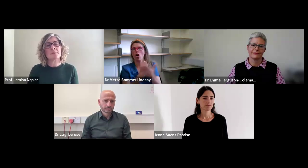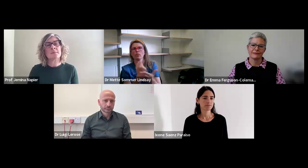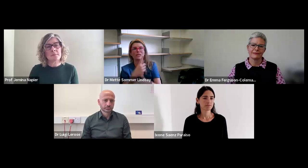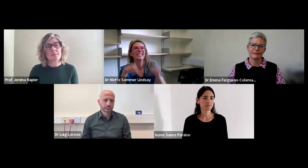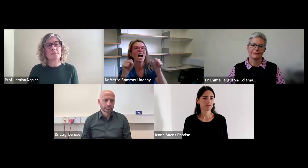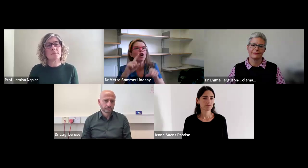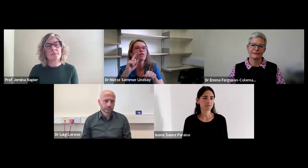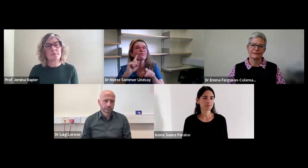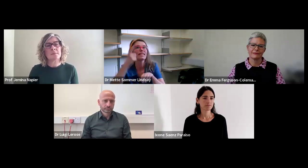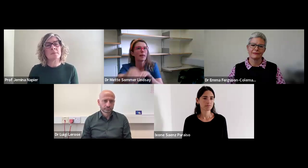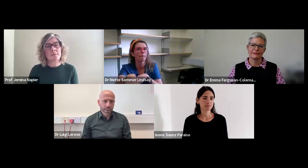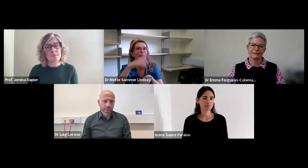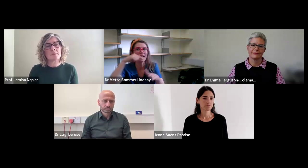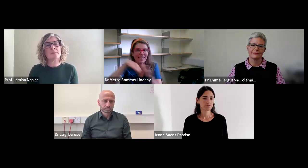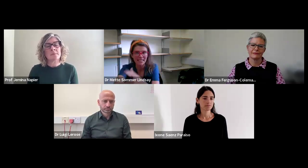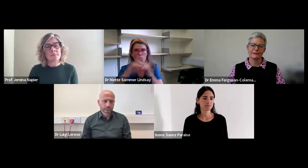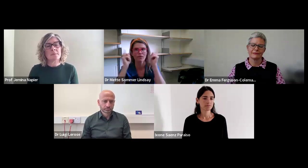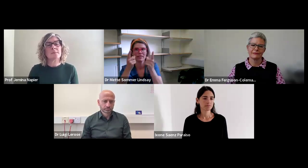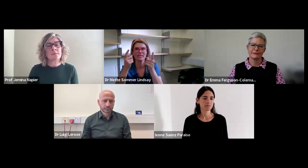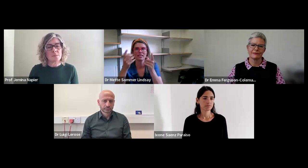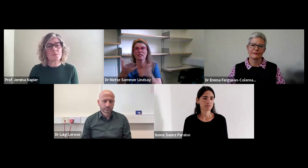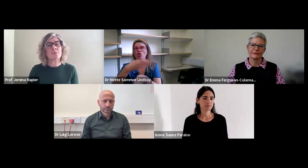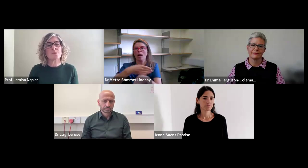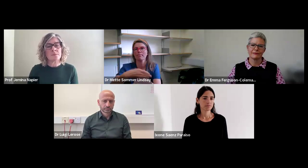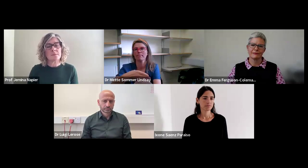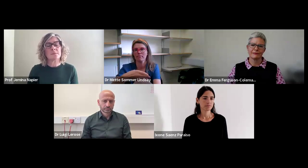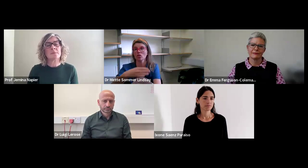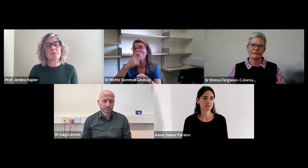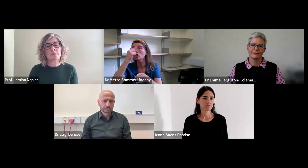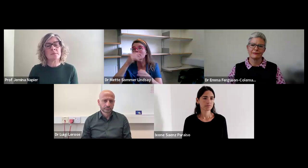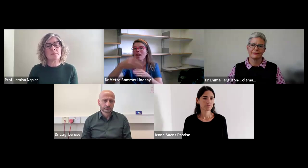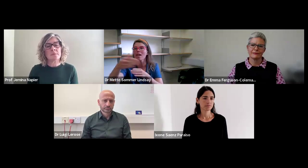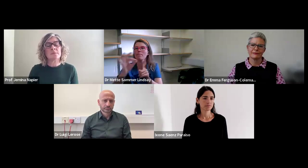a deaf network opportunities exist you know and that's your first foot in the door getting this